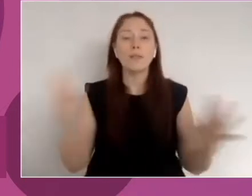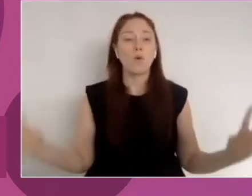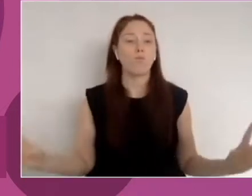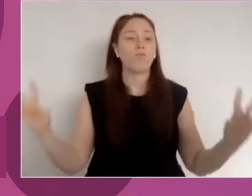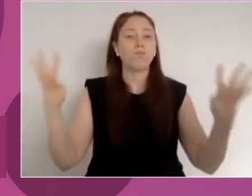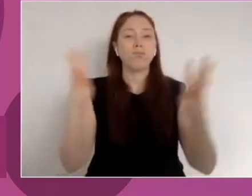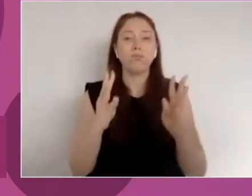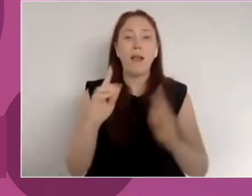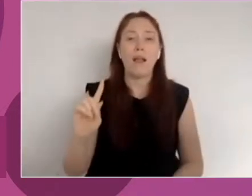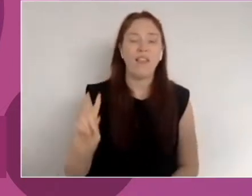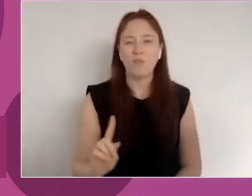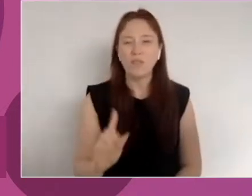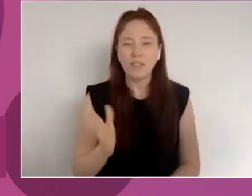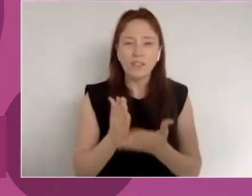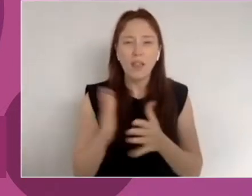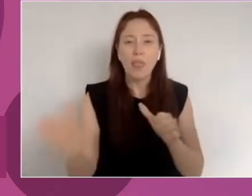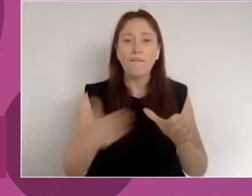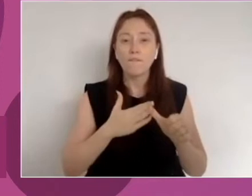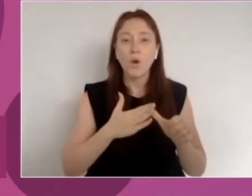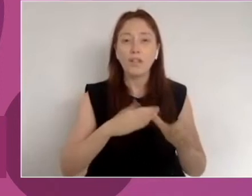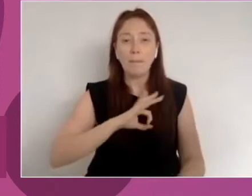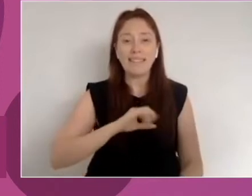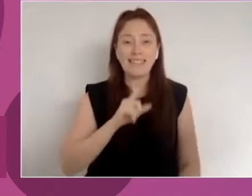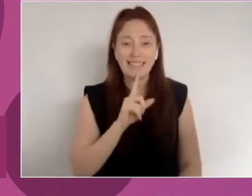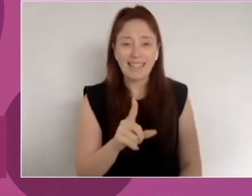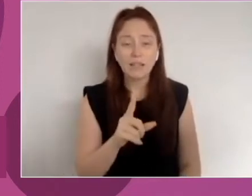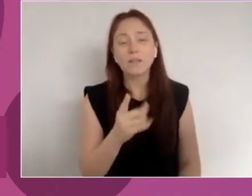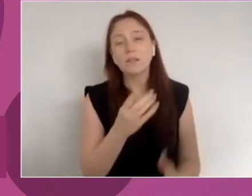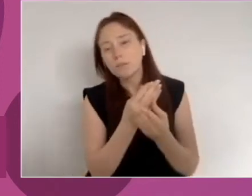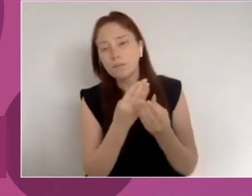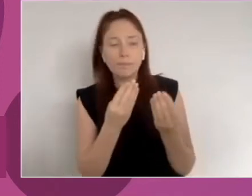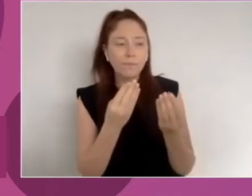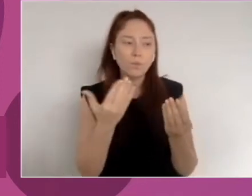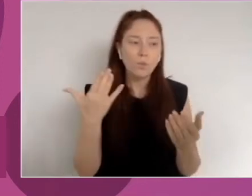of each jurisdiction said - there are some things which we need to do at a national level.